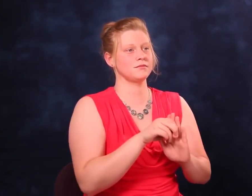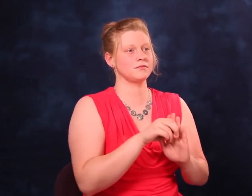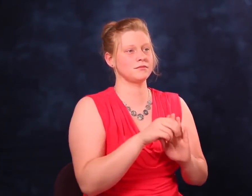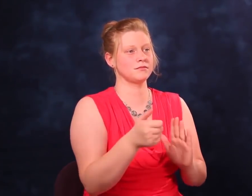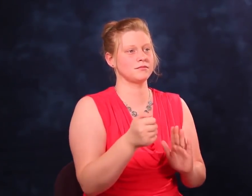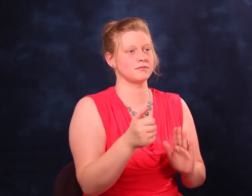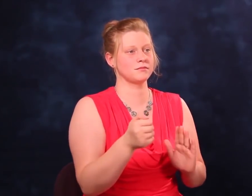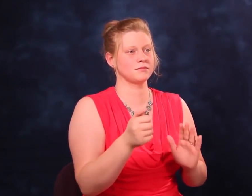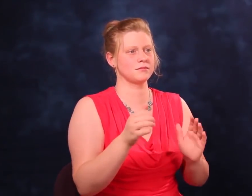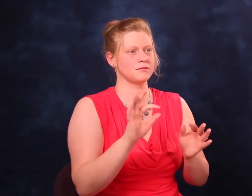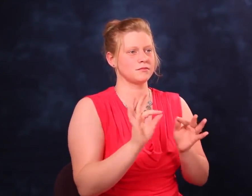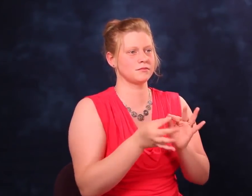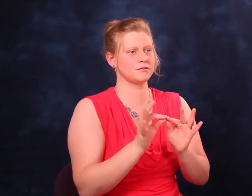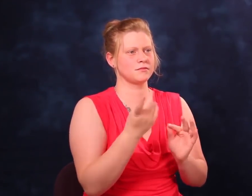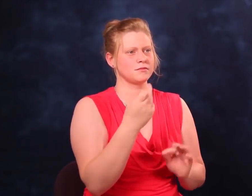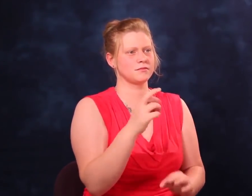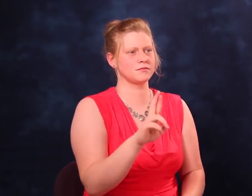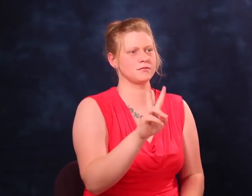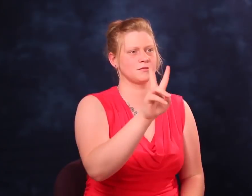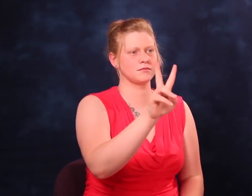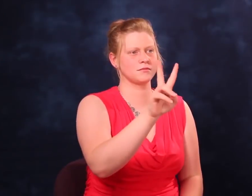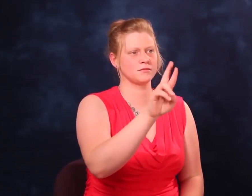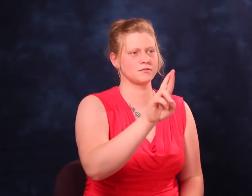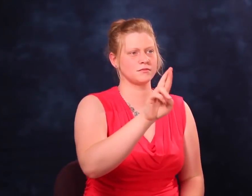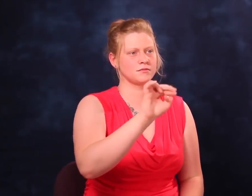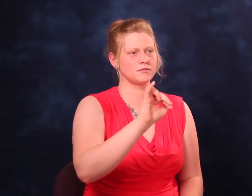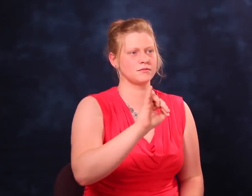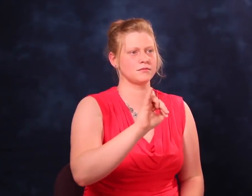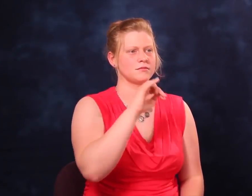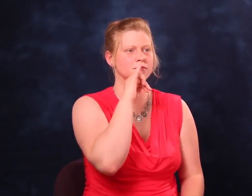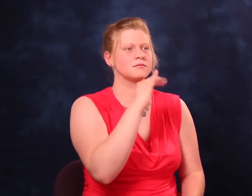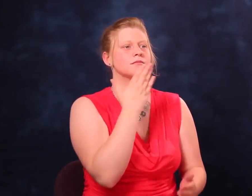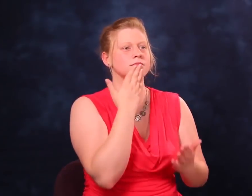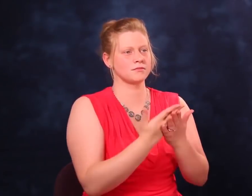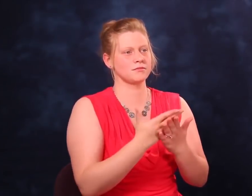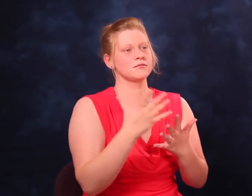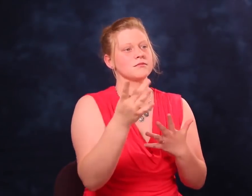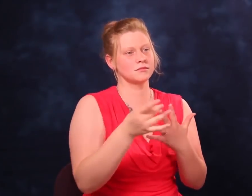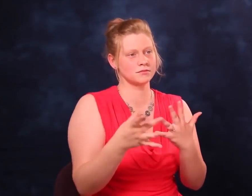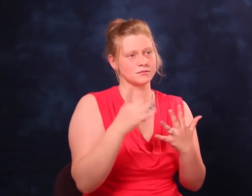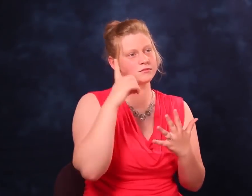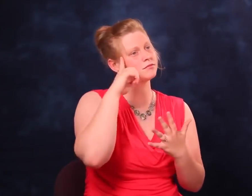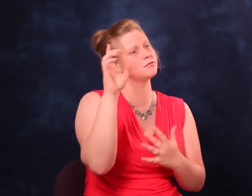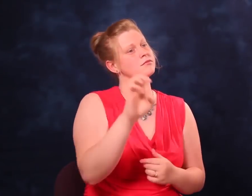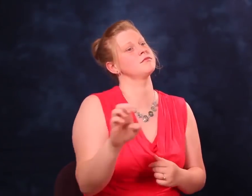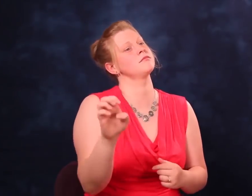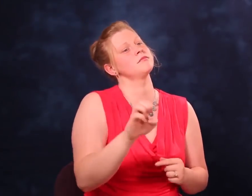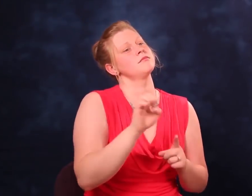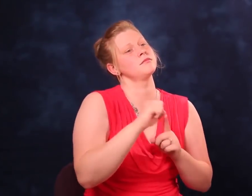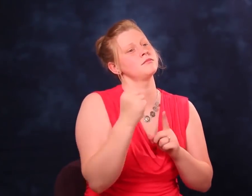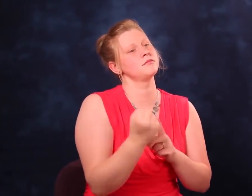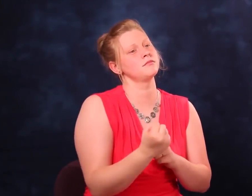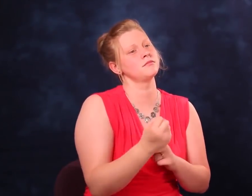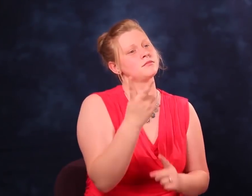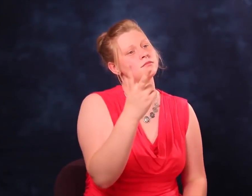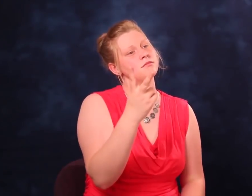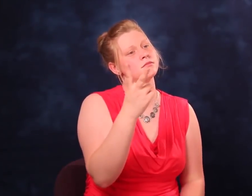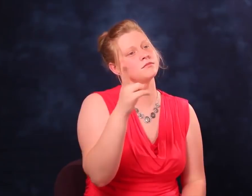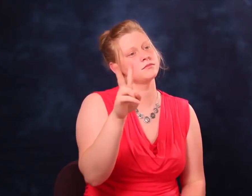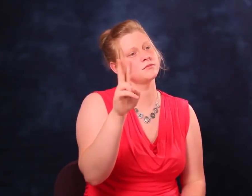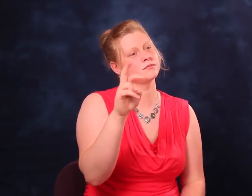Video Remote Interpreting or VRI is a good option for emergency situations.